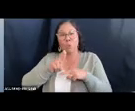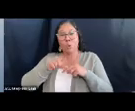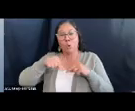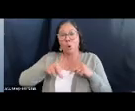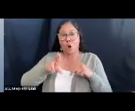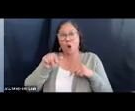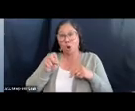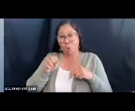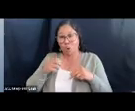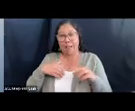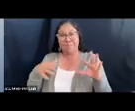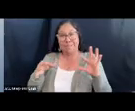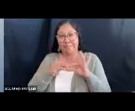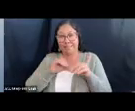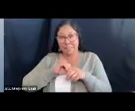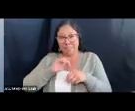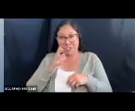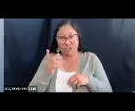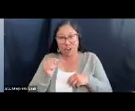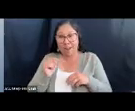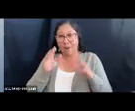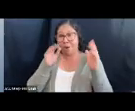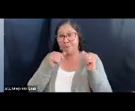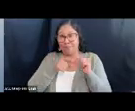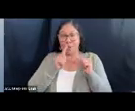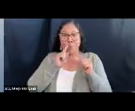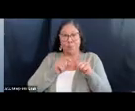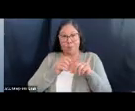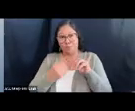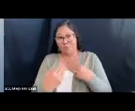We've got the link in the chat. So, we do hope you'll do that. And when we post the recording,